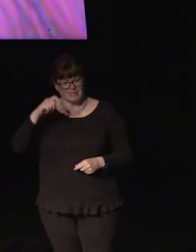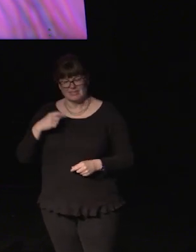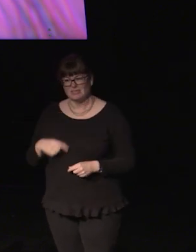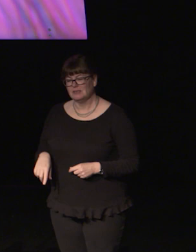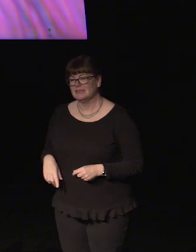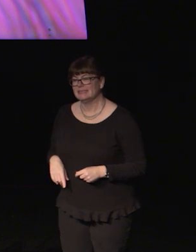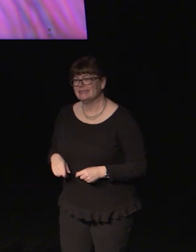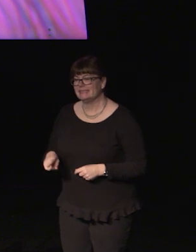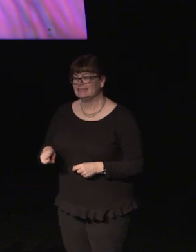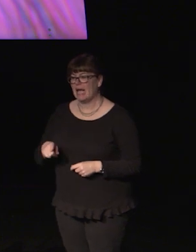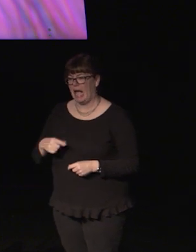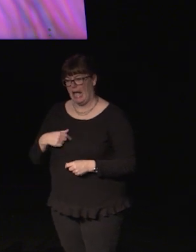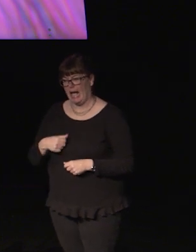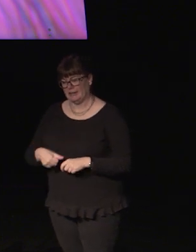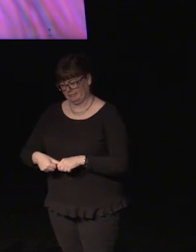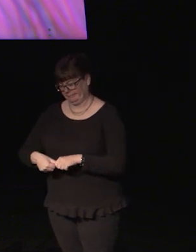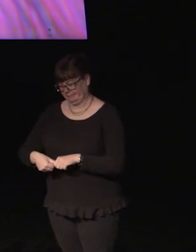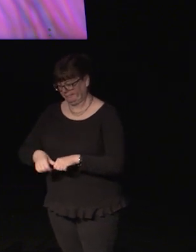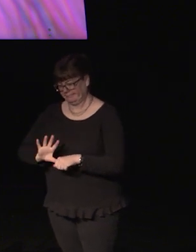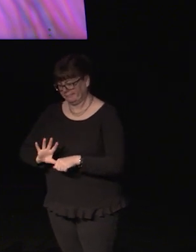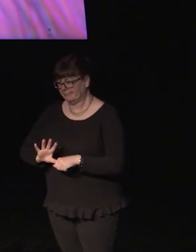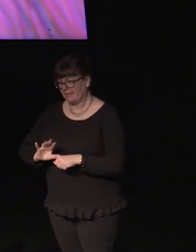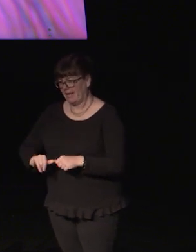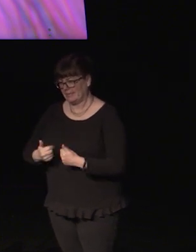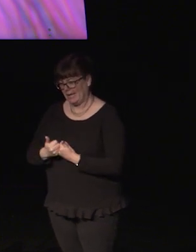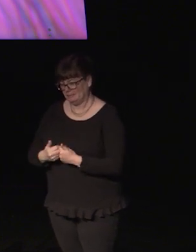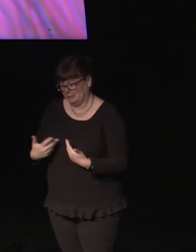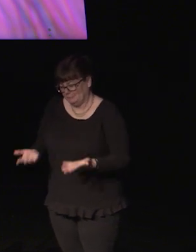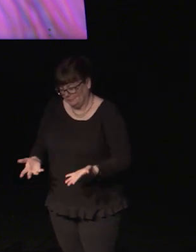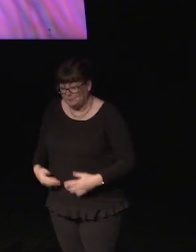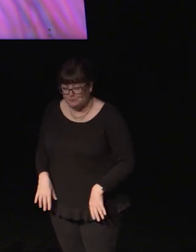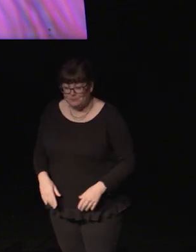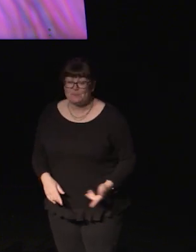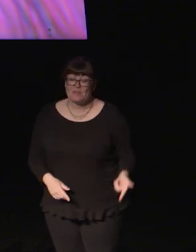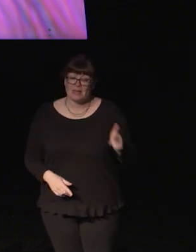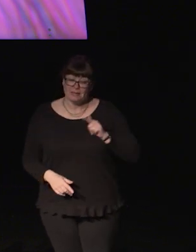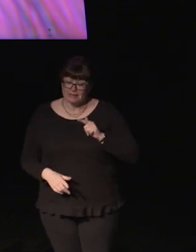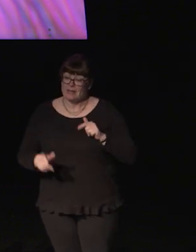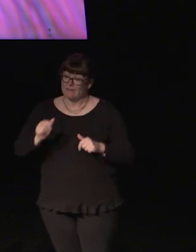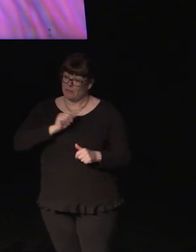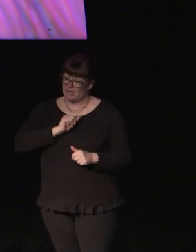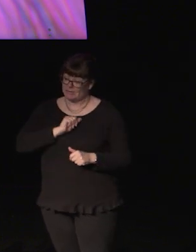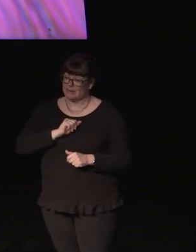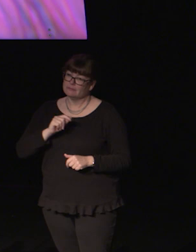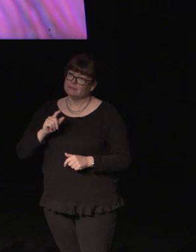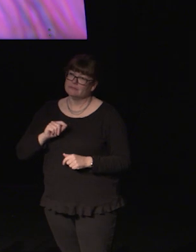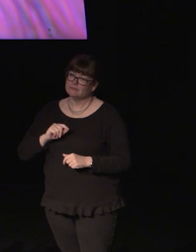that's how it happened. -Right. For myself, kind of I usually... Like Meghan said exactly,